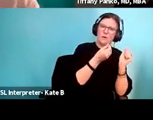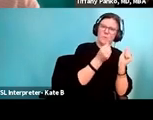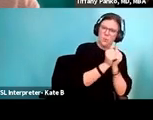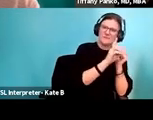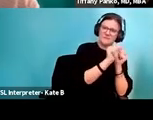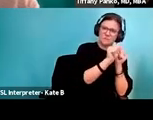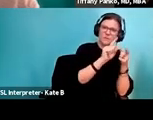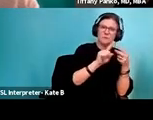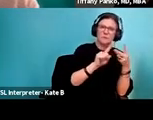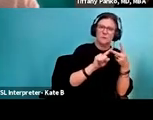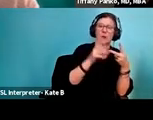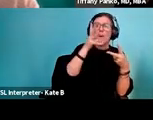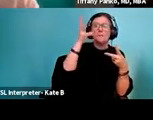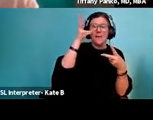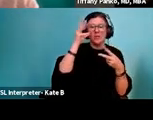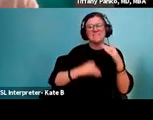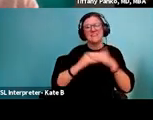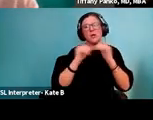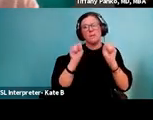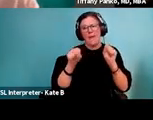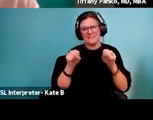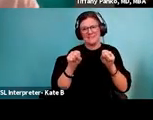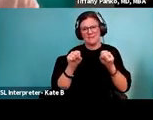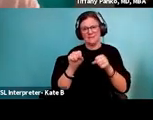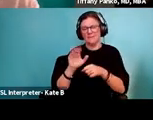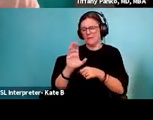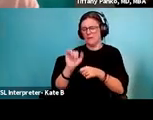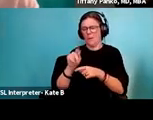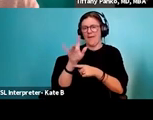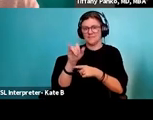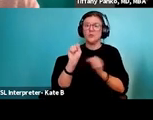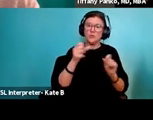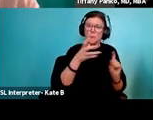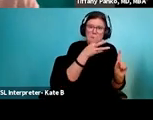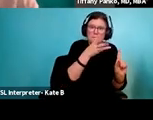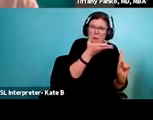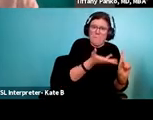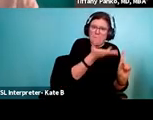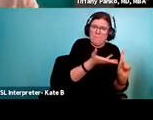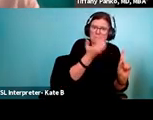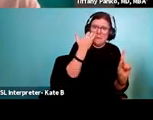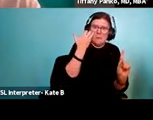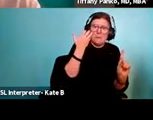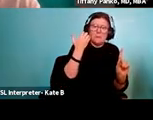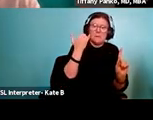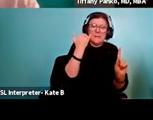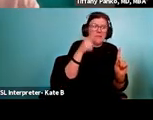talking about parenting capacity. You can be a mother if you can direct the care of